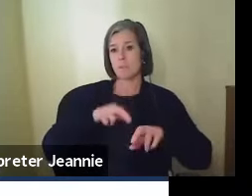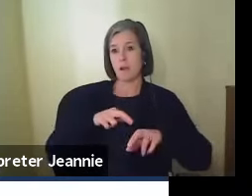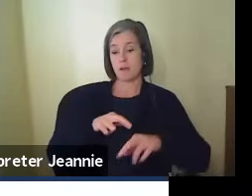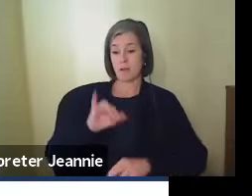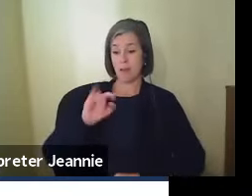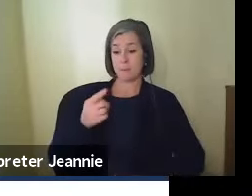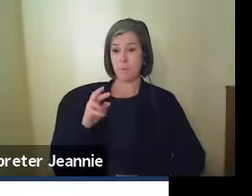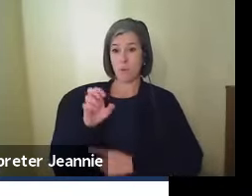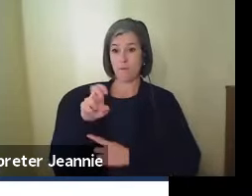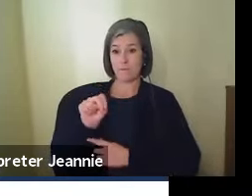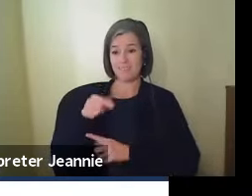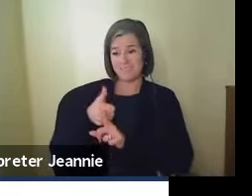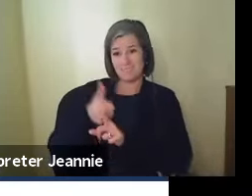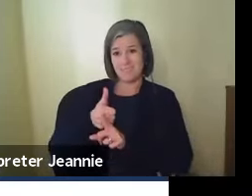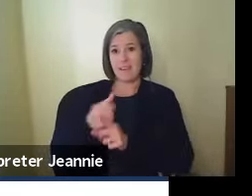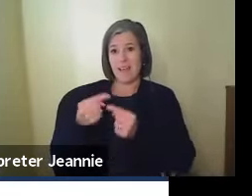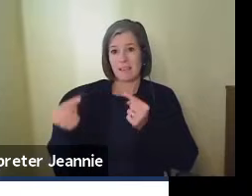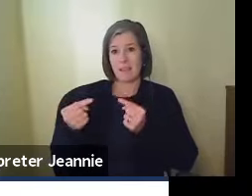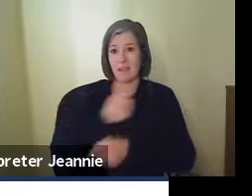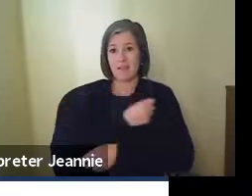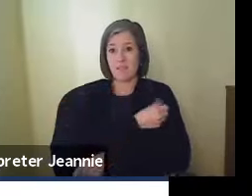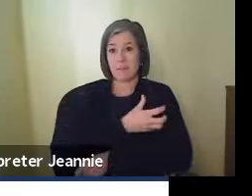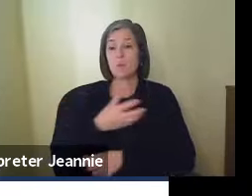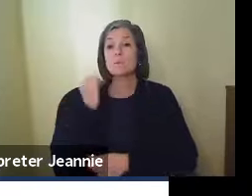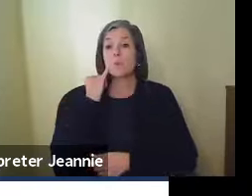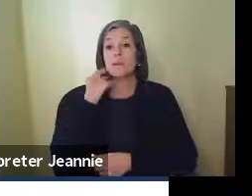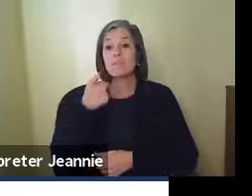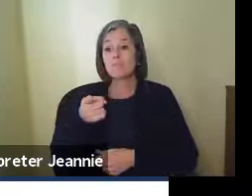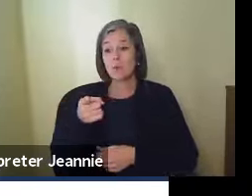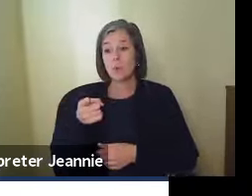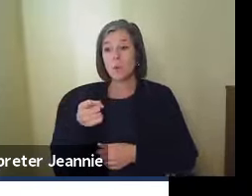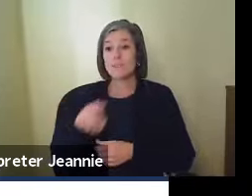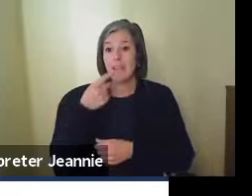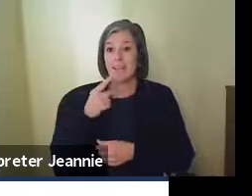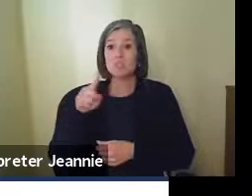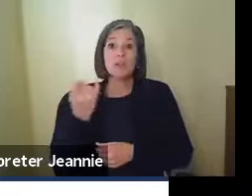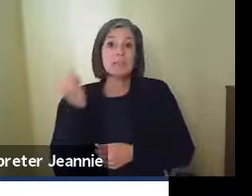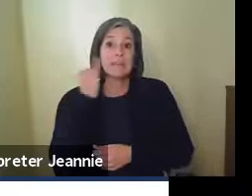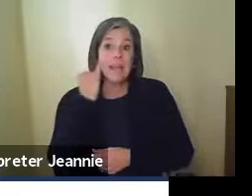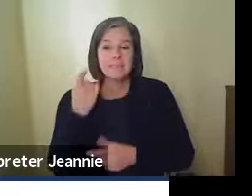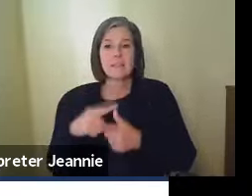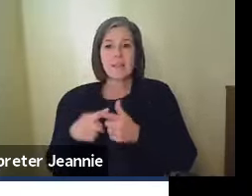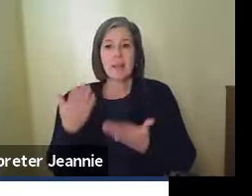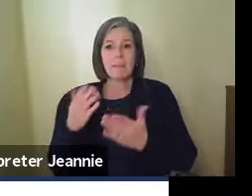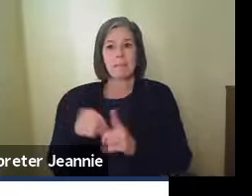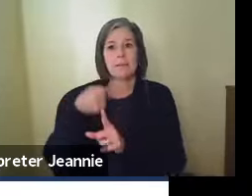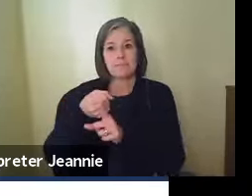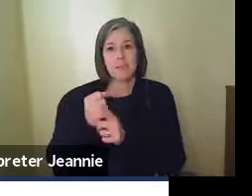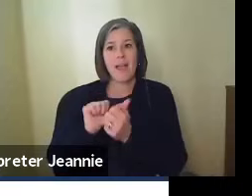you might feel bad you could impact the way the vaccine works for you. Get the vaccine. If you feel icky,